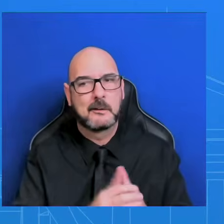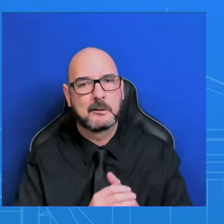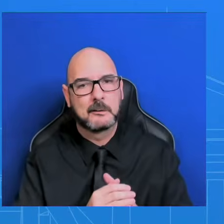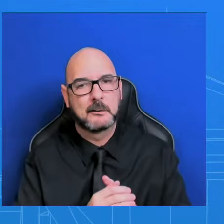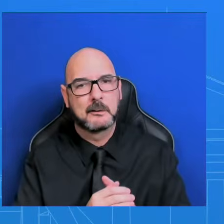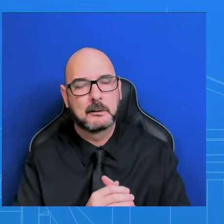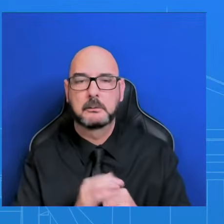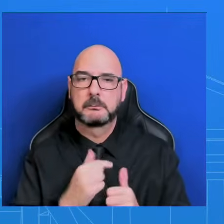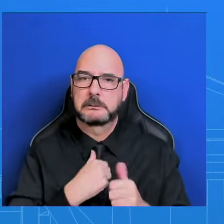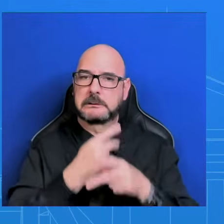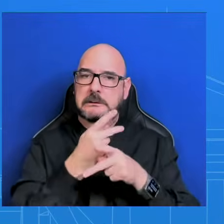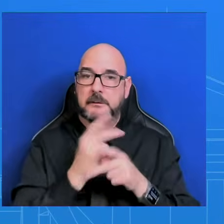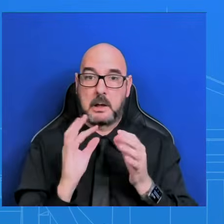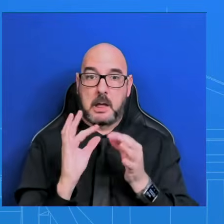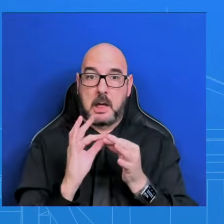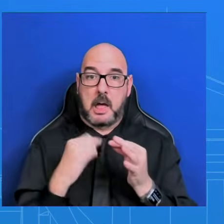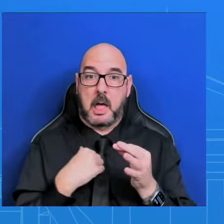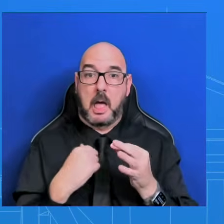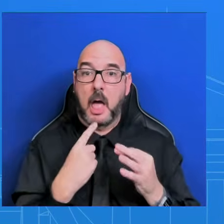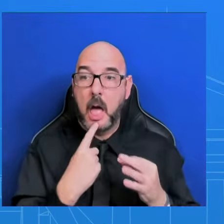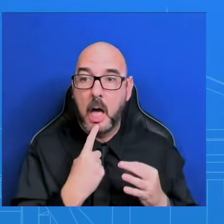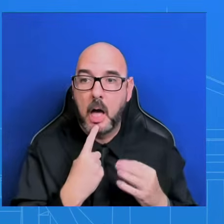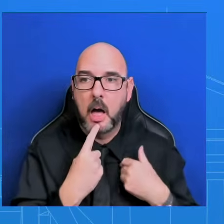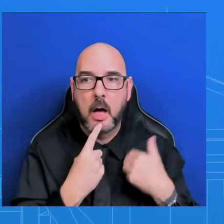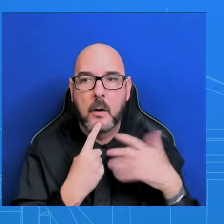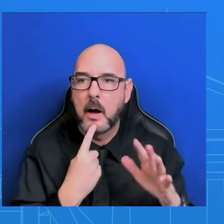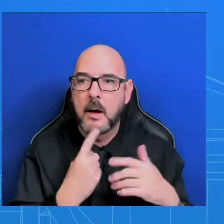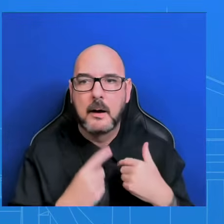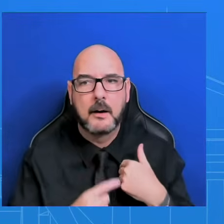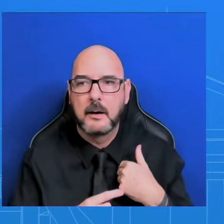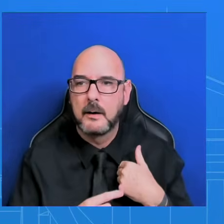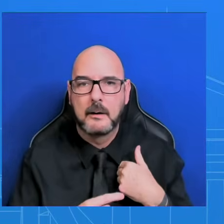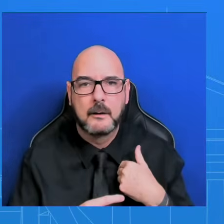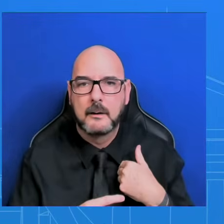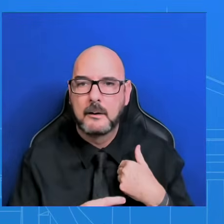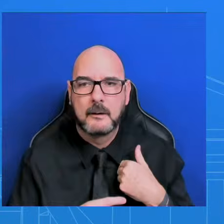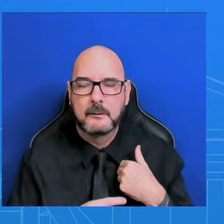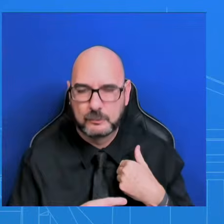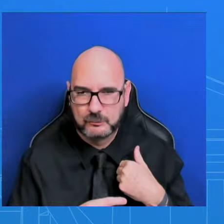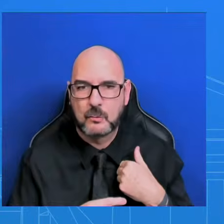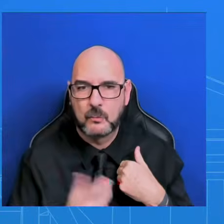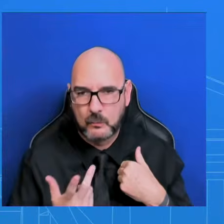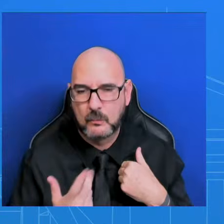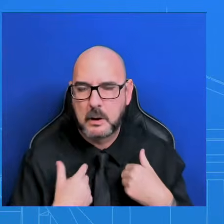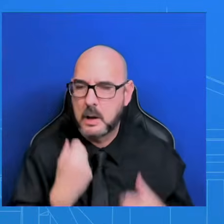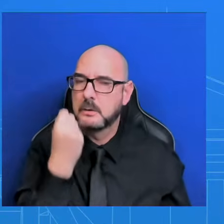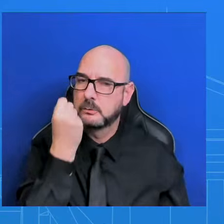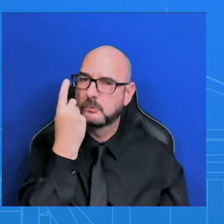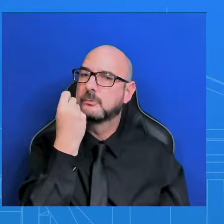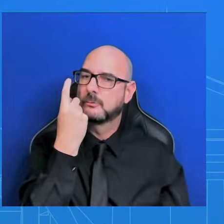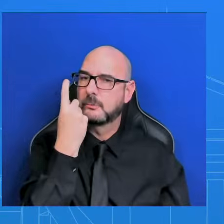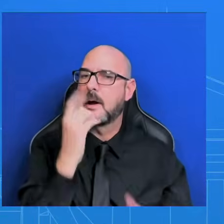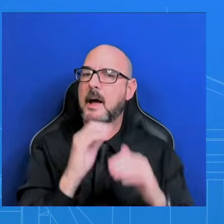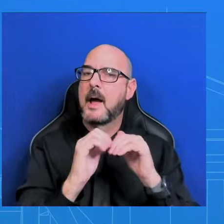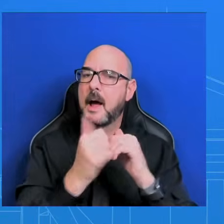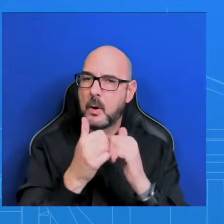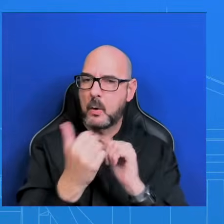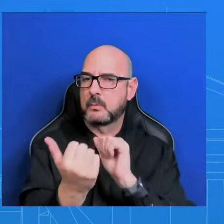in the negotiation process. It is -- we understand how this works. And speaking from that -- from here, from the podium, don't want to affect the progress